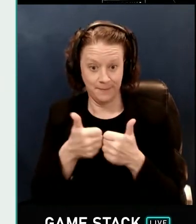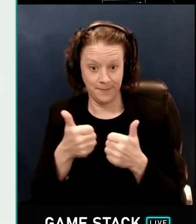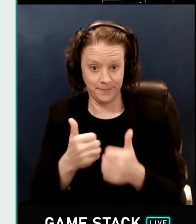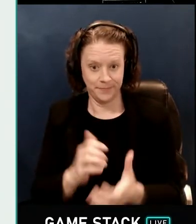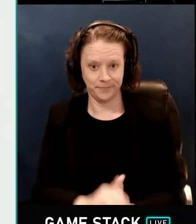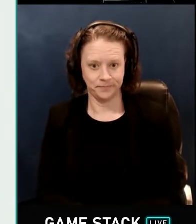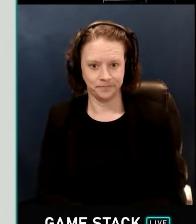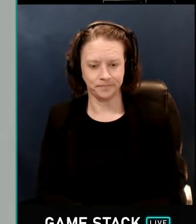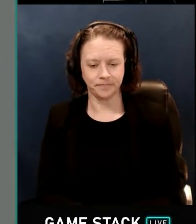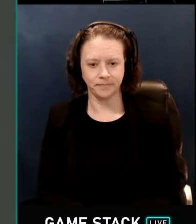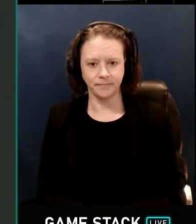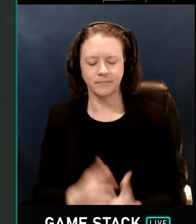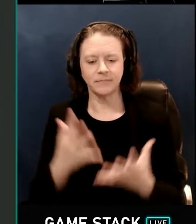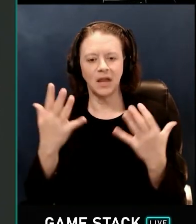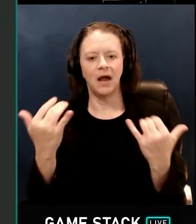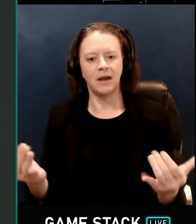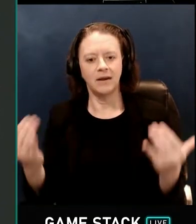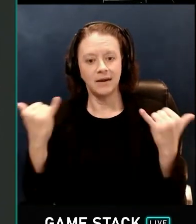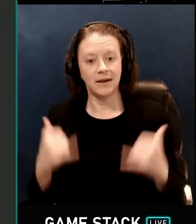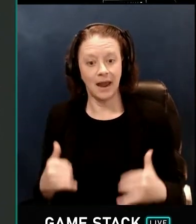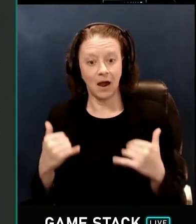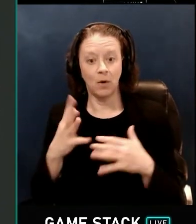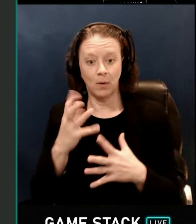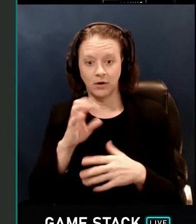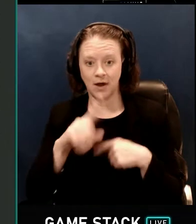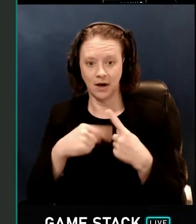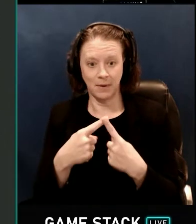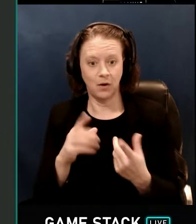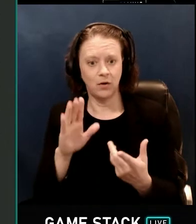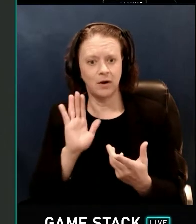Now let's talk about what we do about latency and get back to our story.